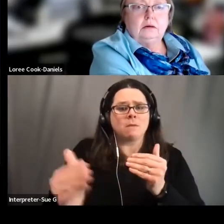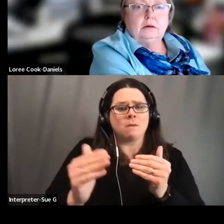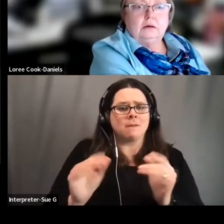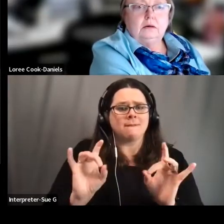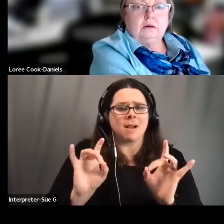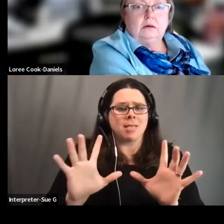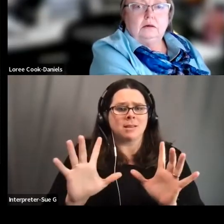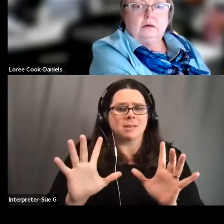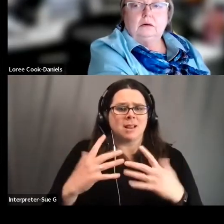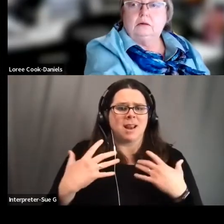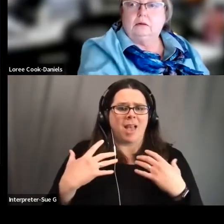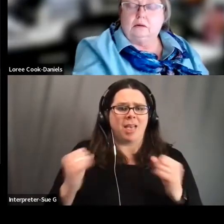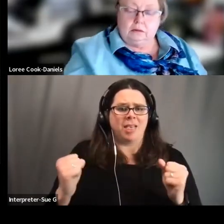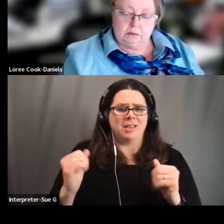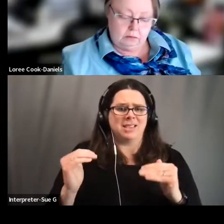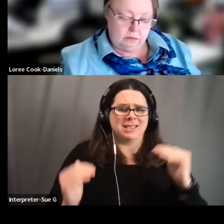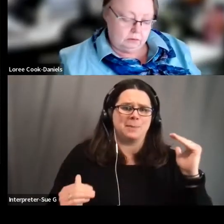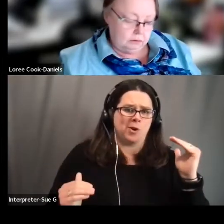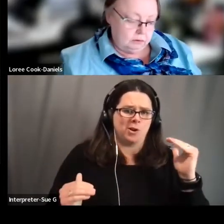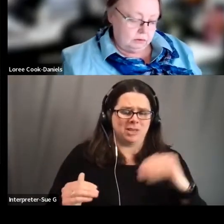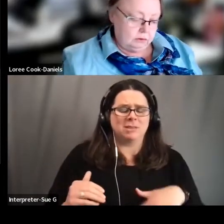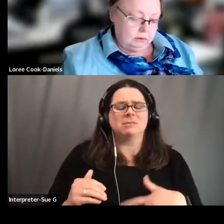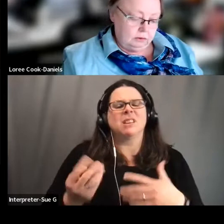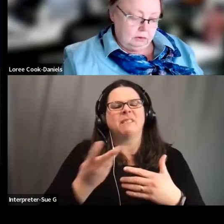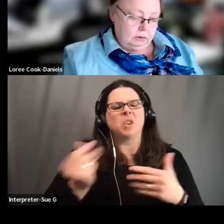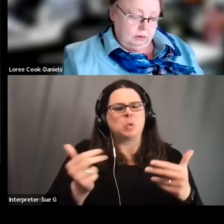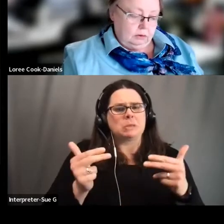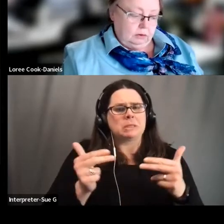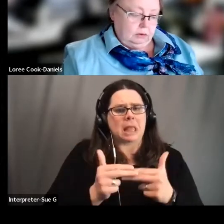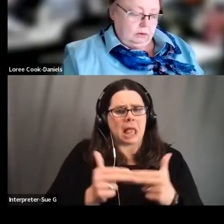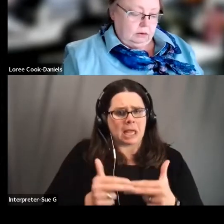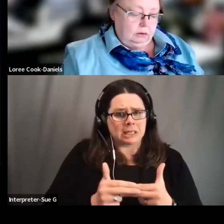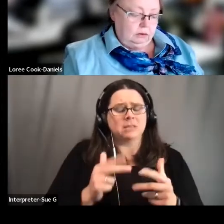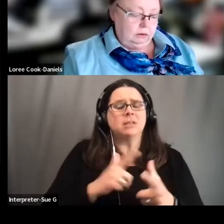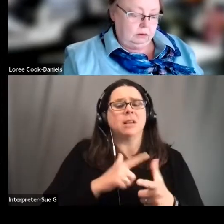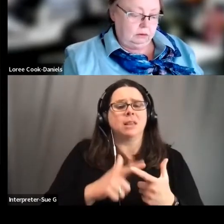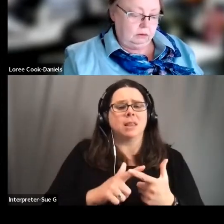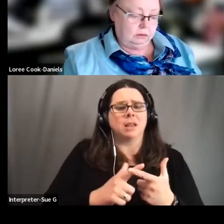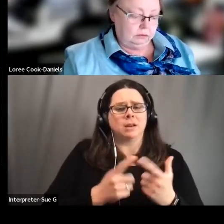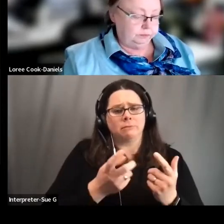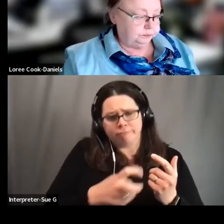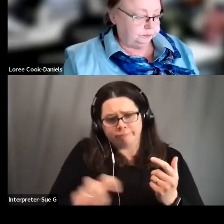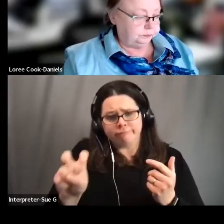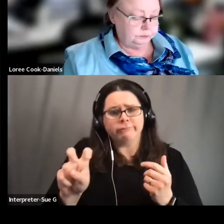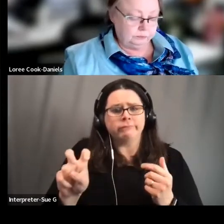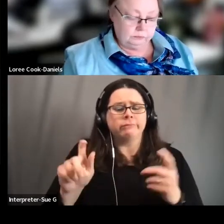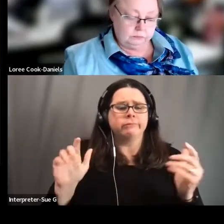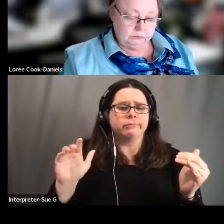So just a couple of slides on this before we move into kind of comparing ACEs